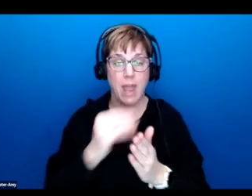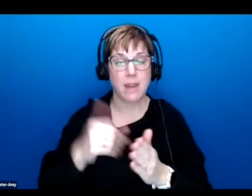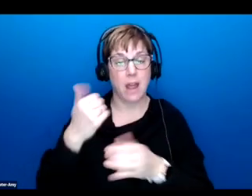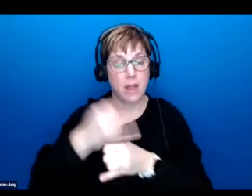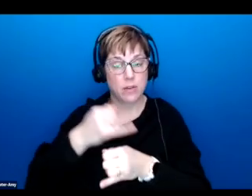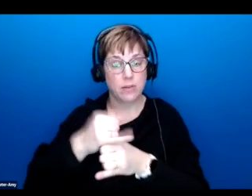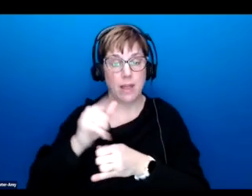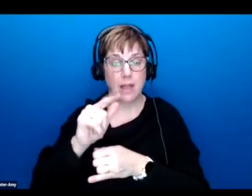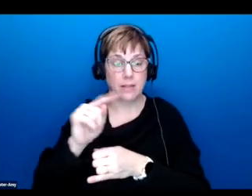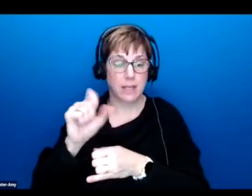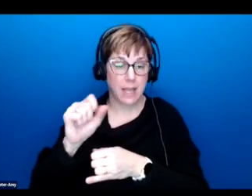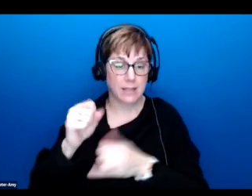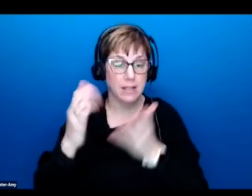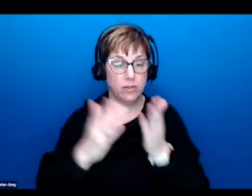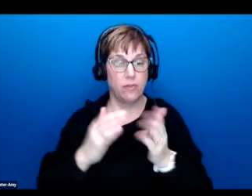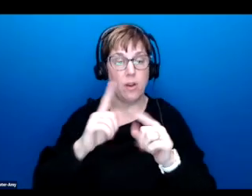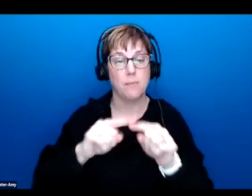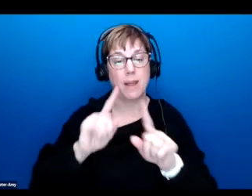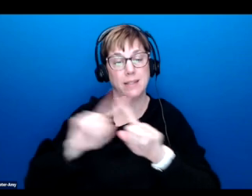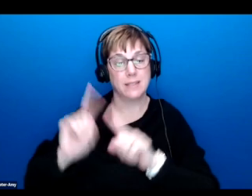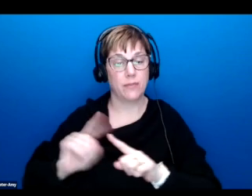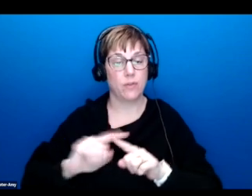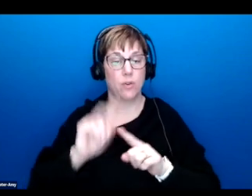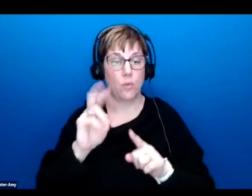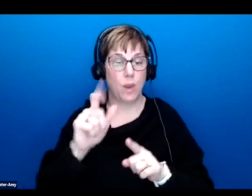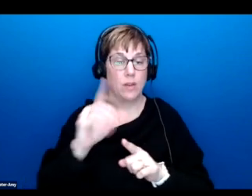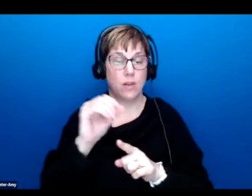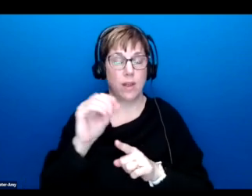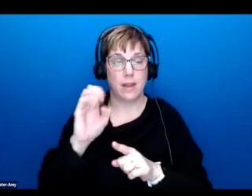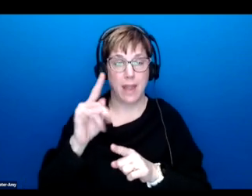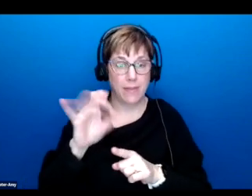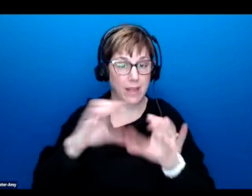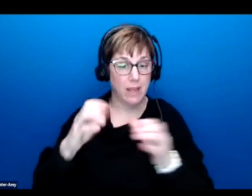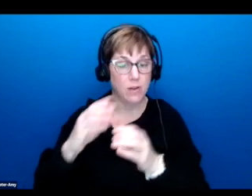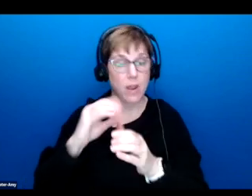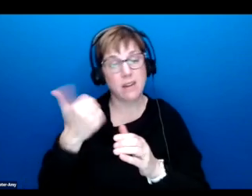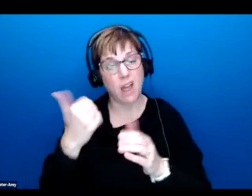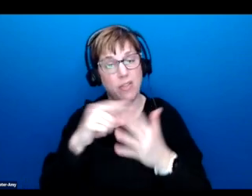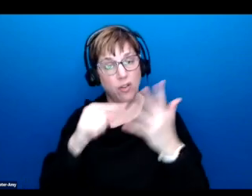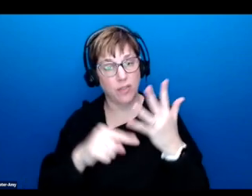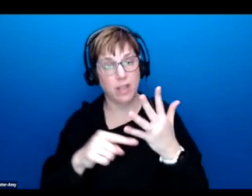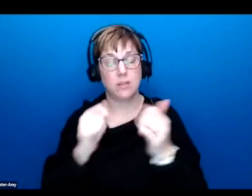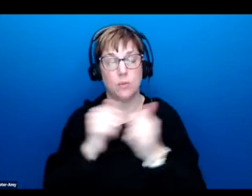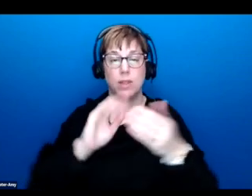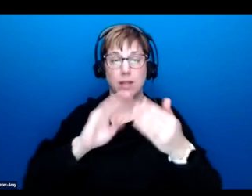various racial and ethnic categories as well as other indicators of community living equity.